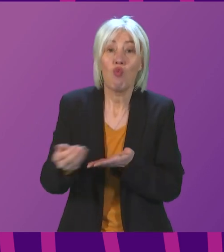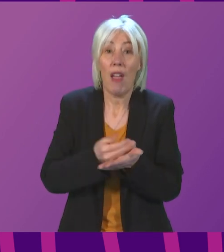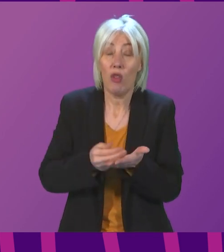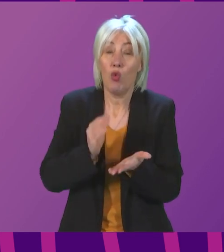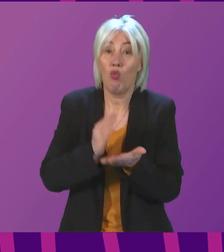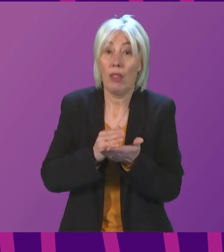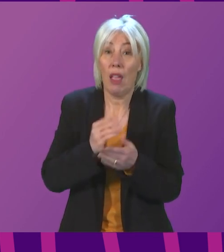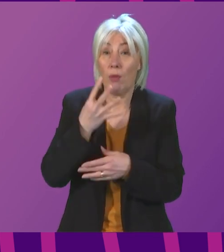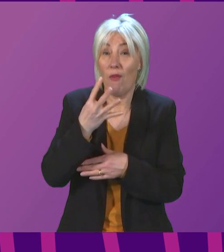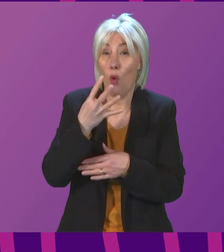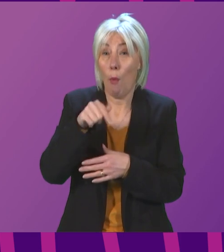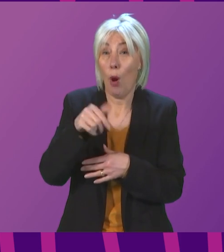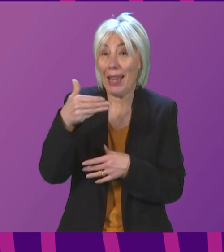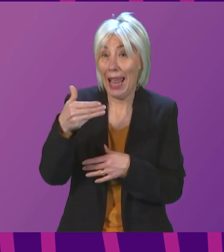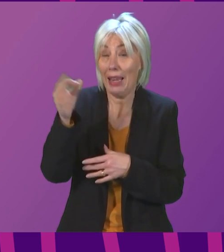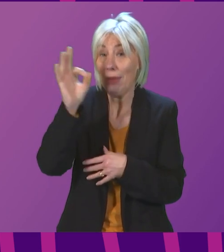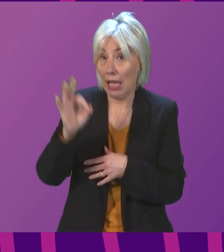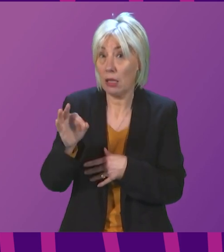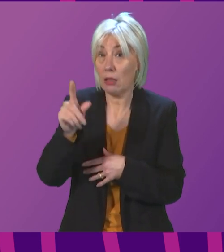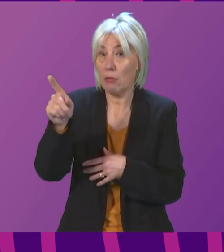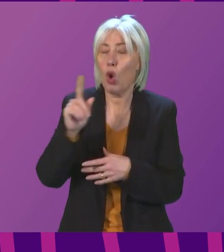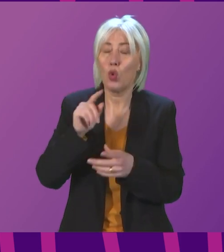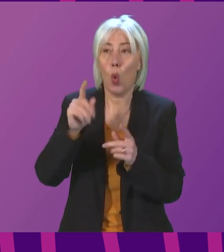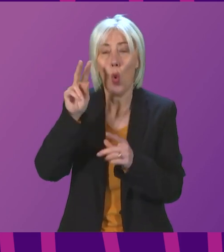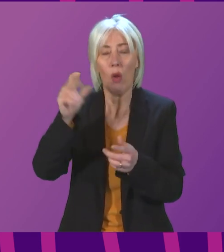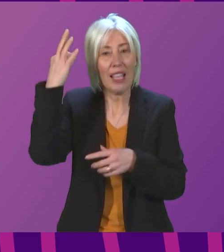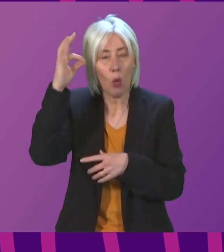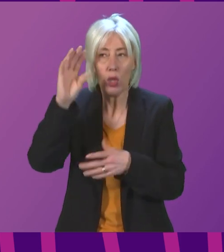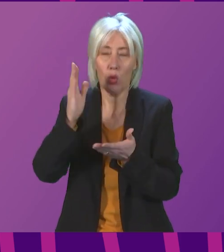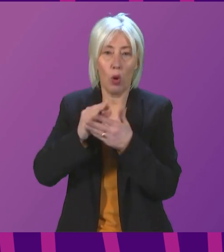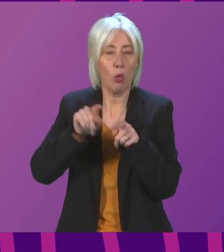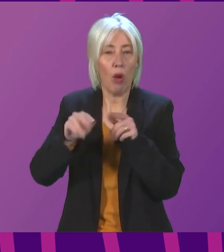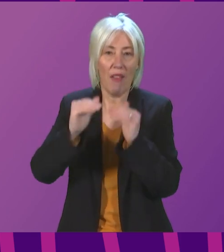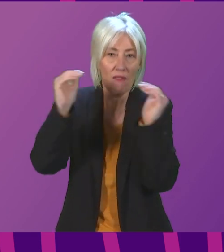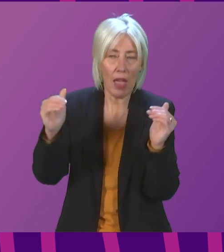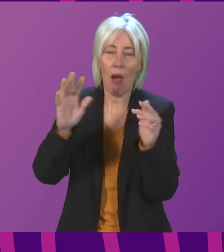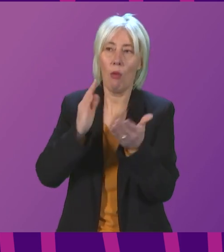of 4.9 per cent. We will continue to treat local government as fairly as possible and support it as far